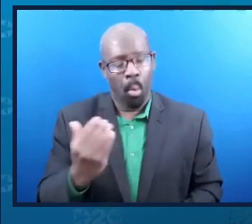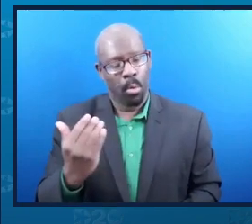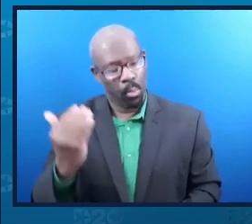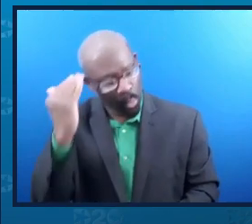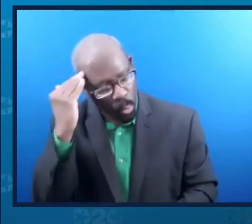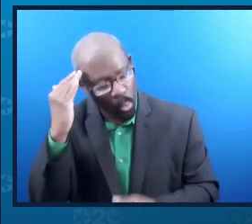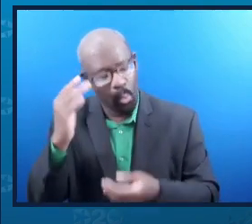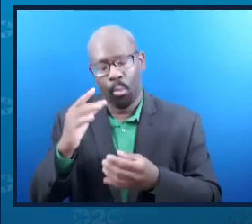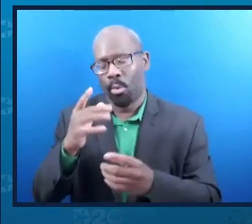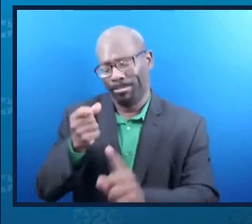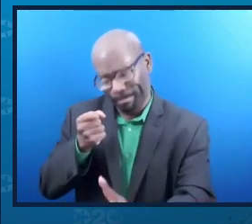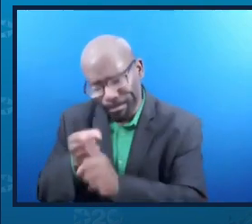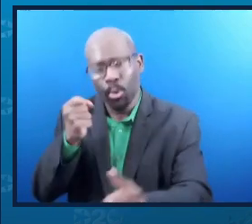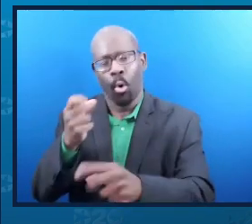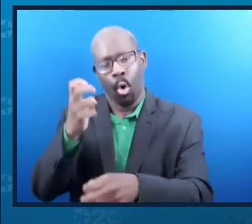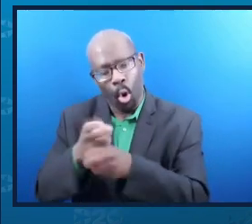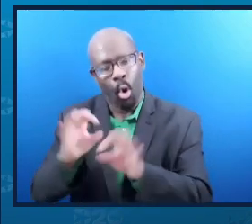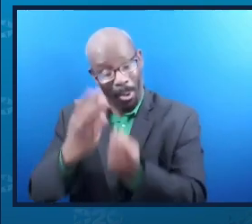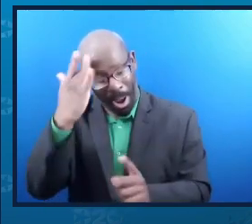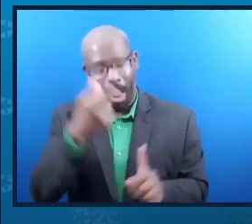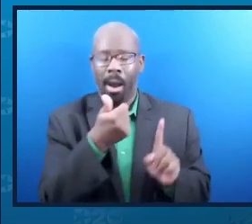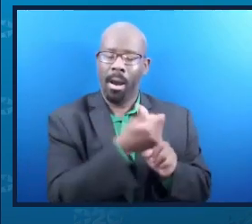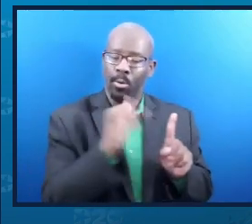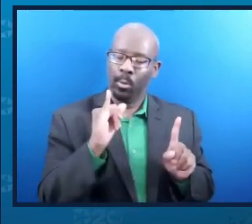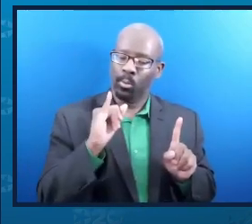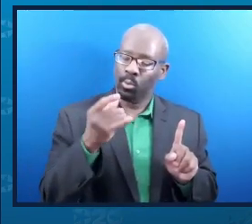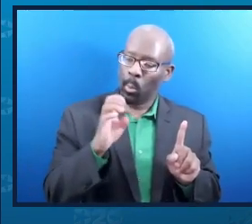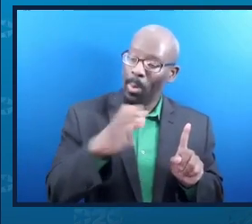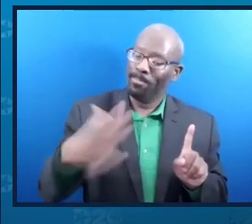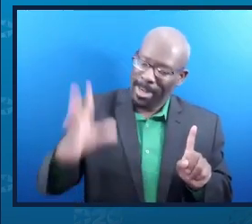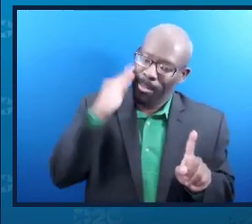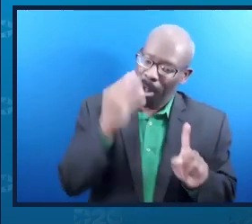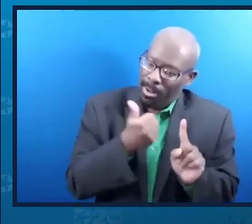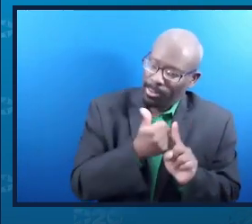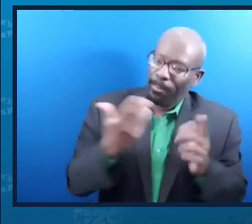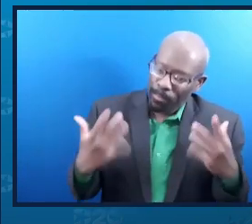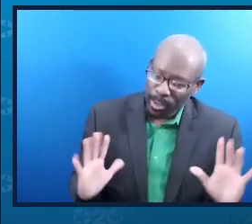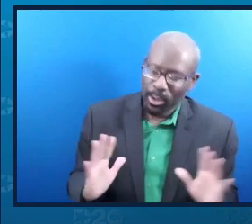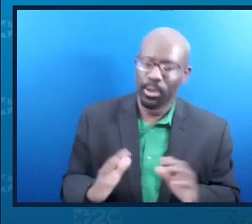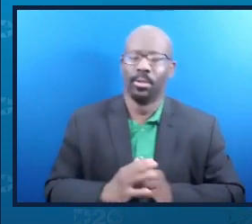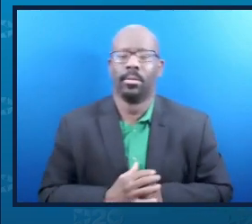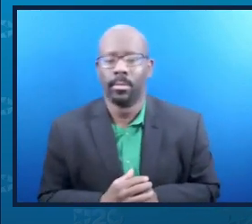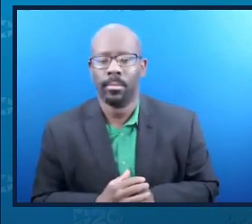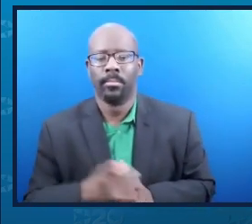FOR EIGHT YEARS, JOE WAS THE LAST ONE IN THE ROOM WHENEVER I